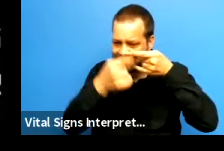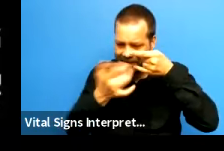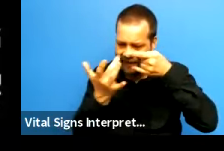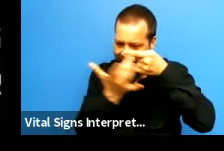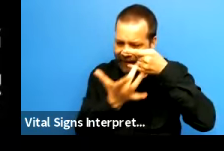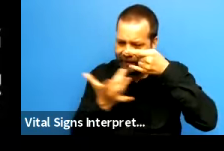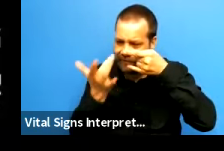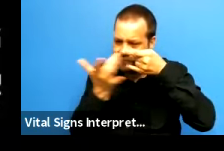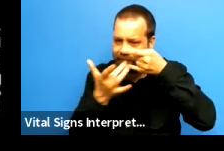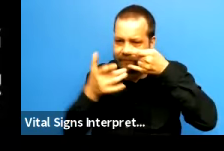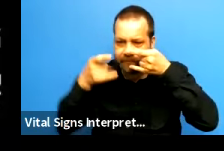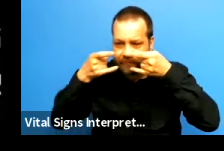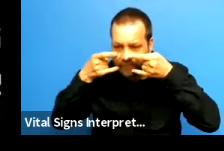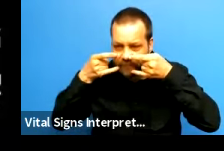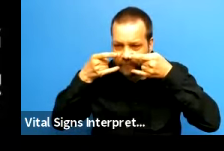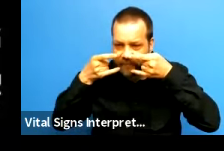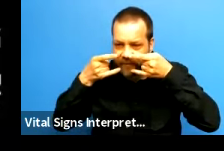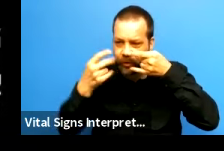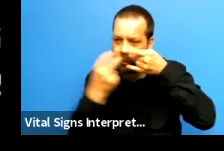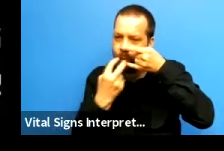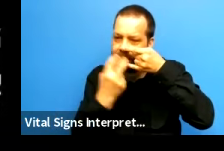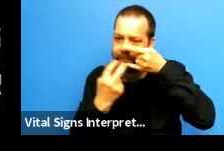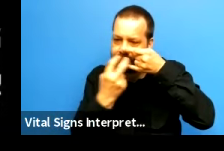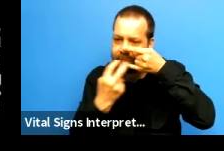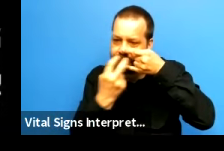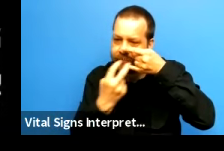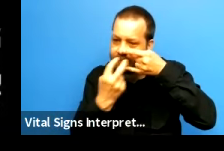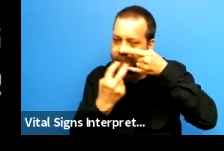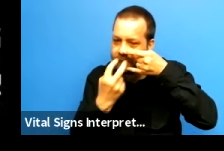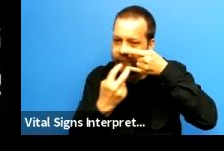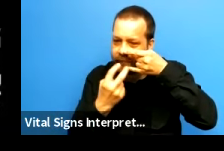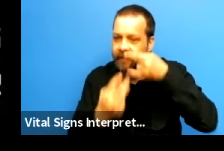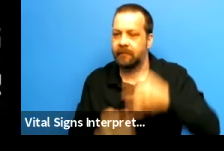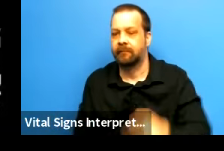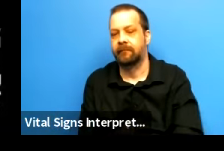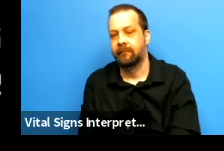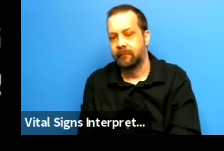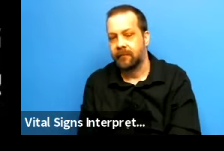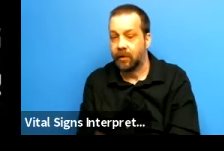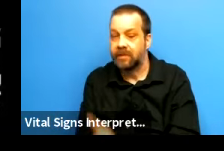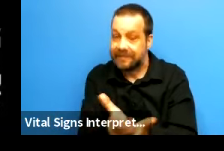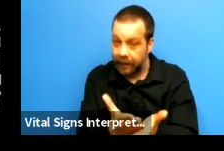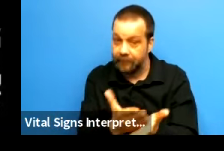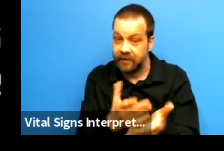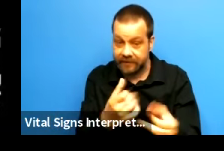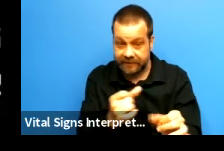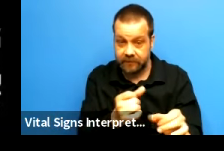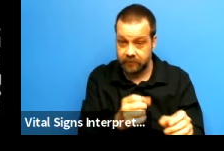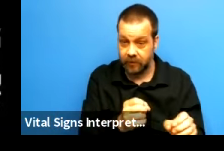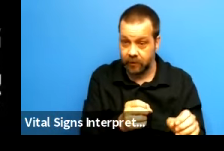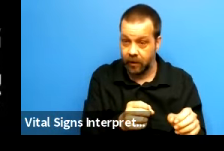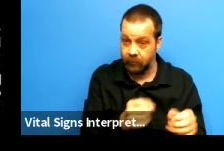There are many clear masks that have been approved for use, so I encourage you to look into that option.